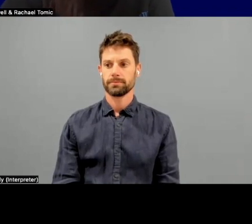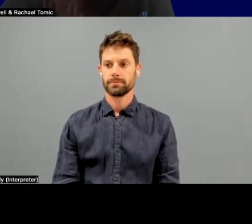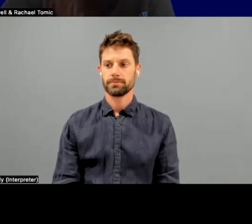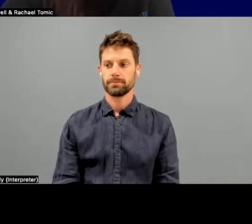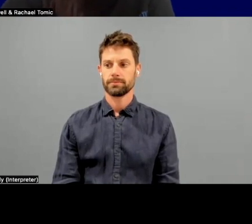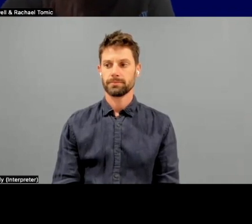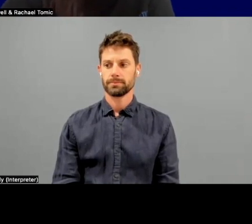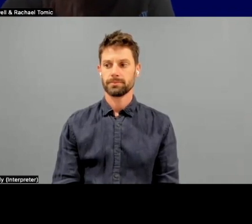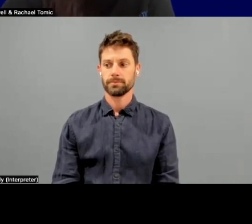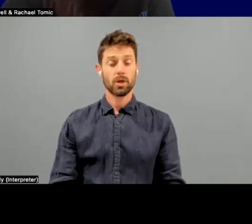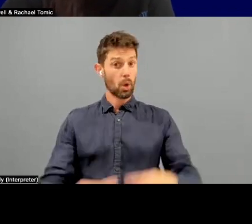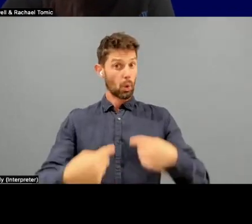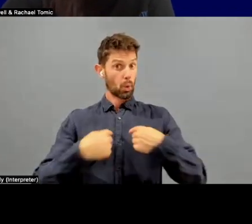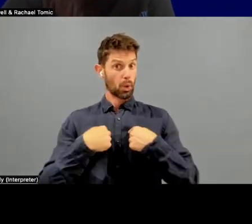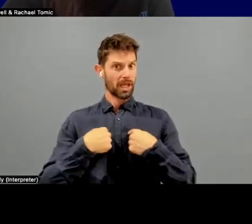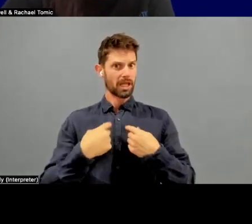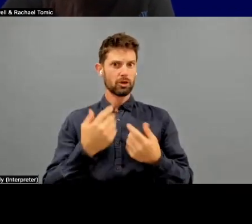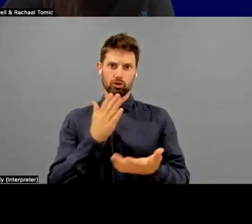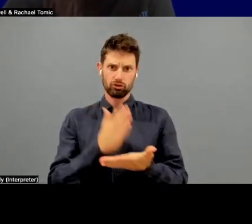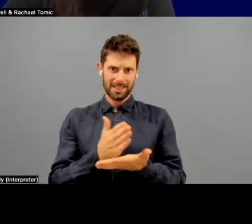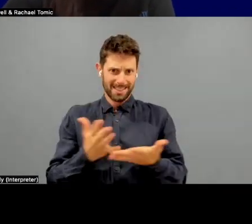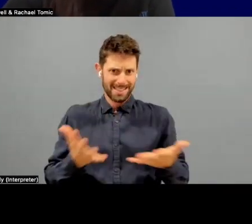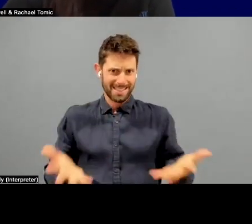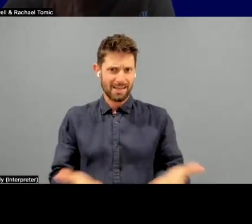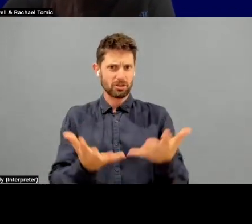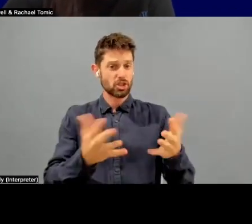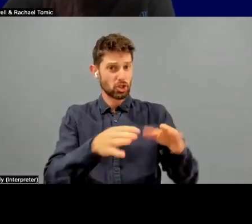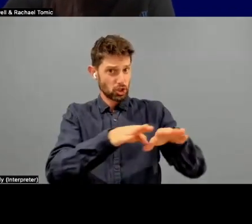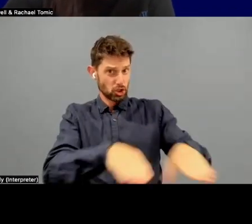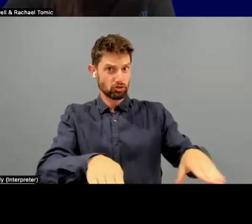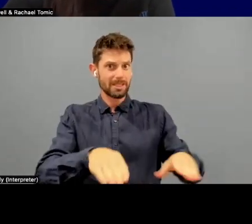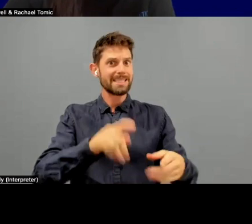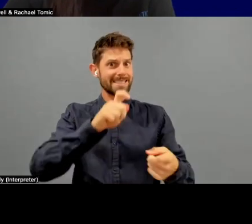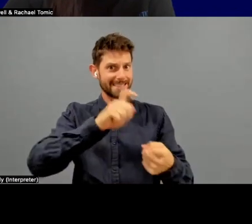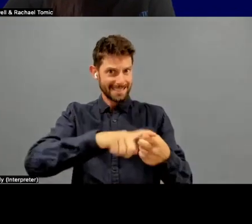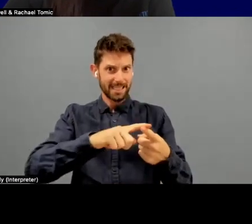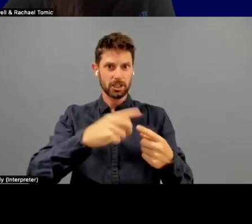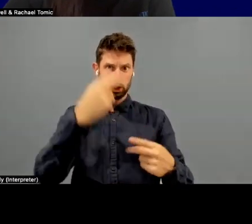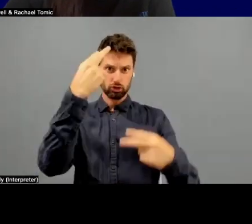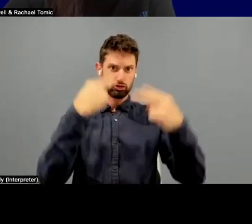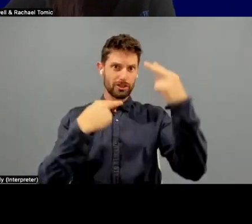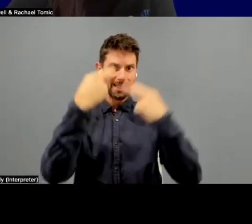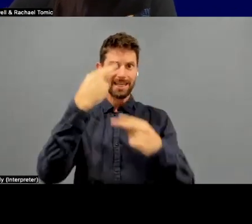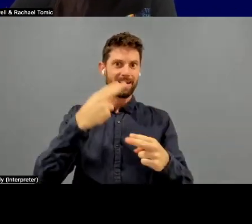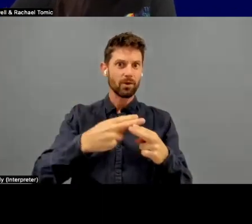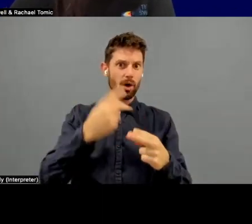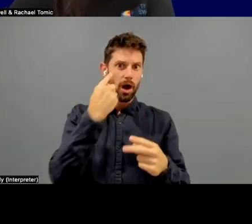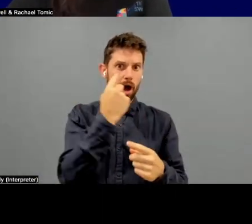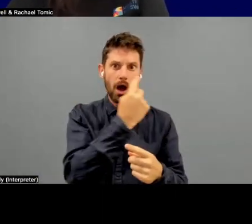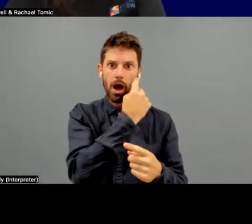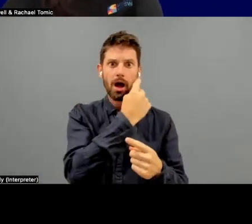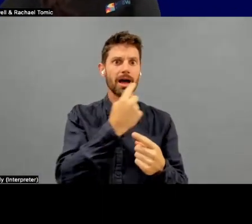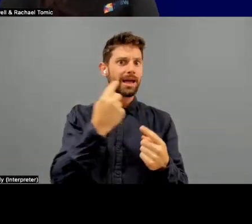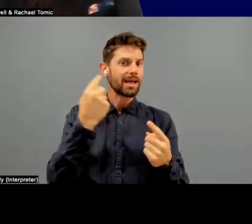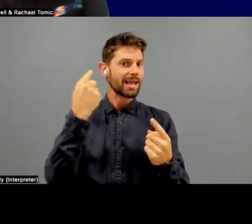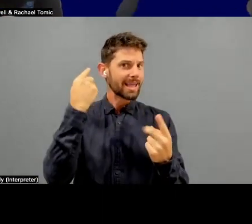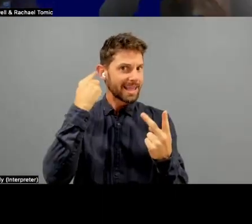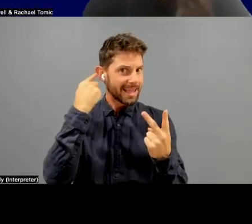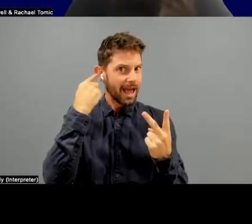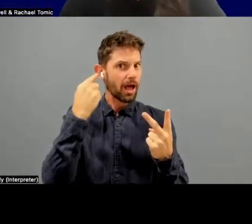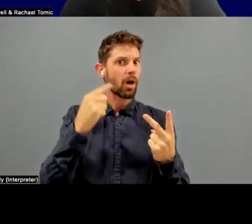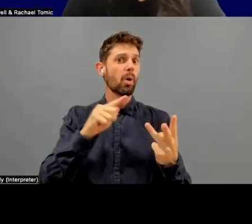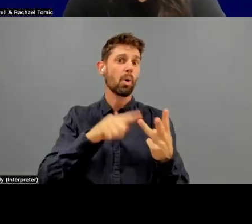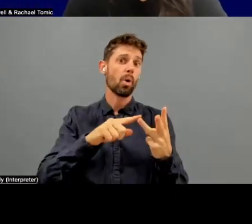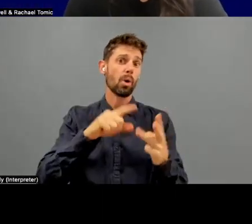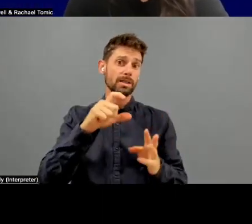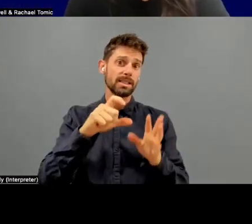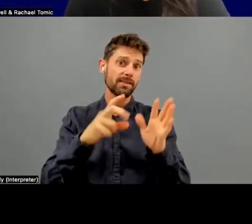advocating for our kids to be screened for vision impairment, for hearing impairment or for CVI.